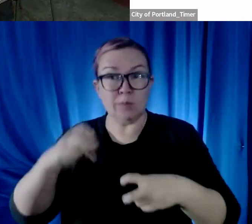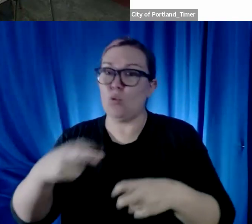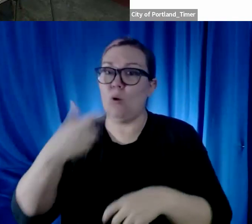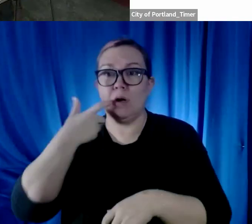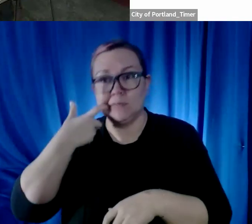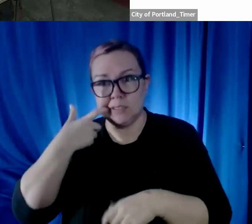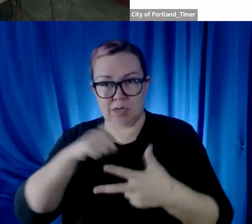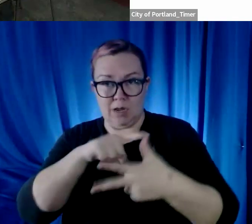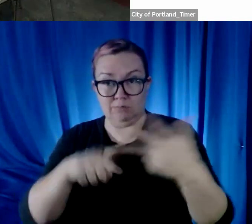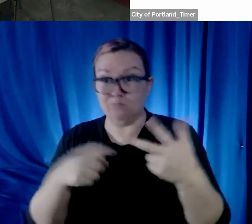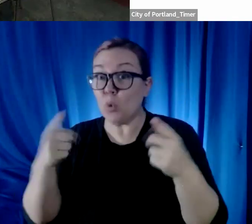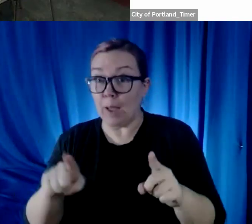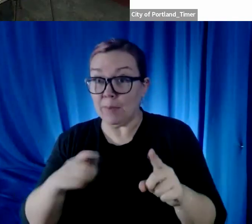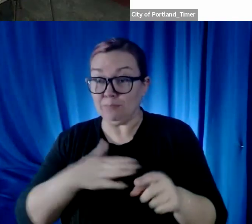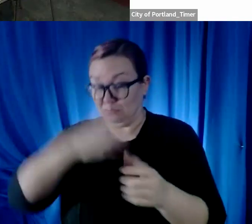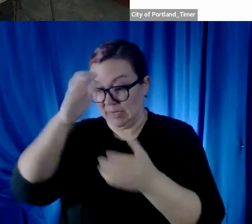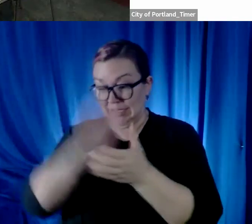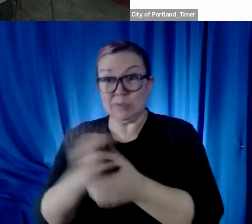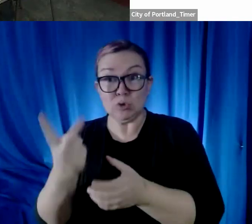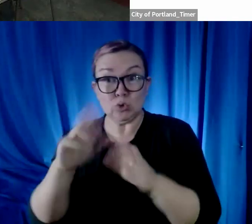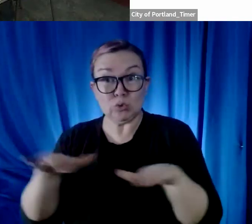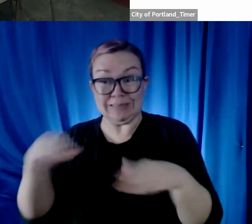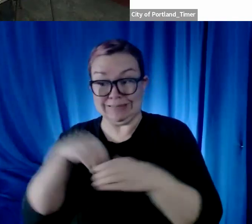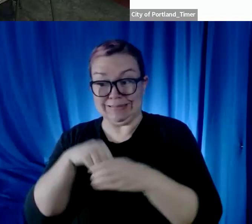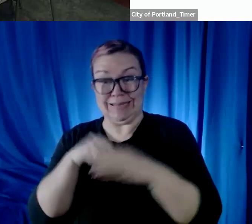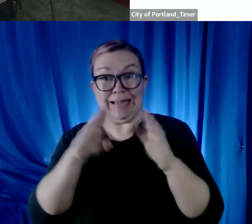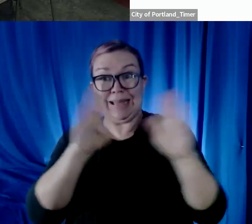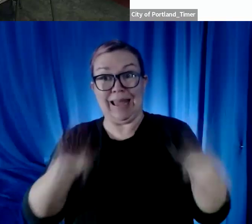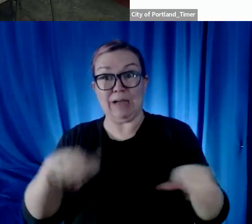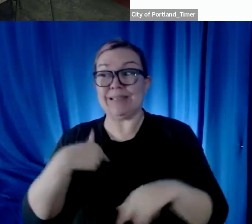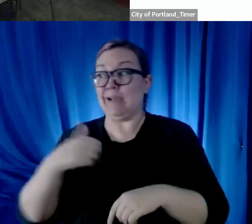Here's what happened. My husband and two kids were inside our house and I was in the backyard.